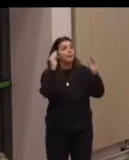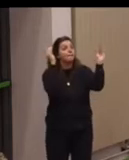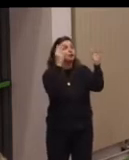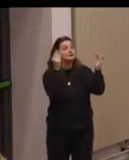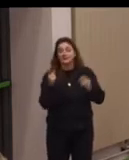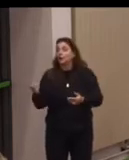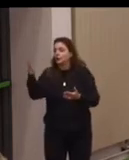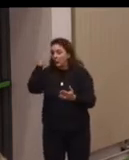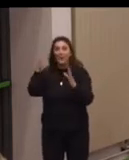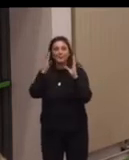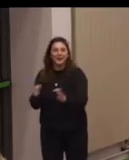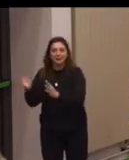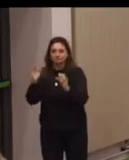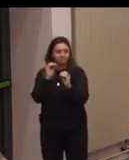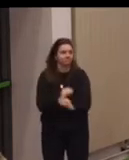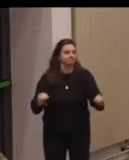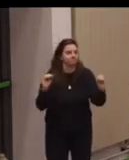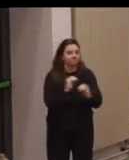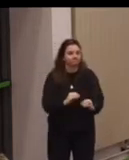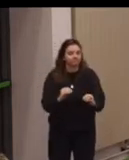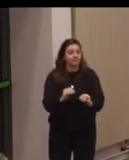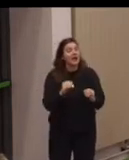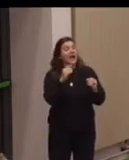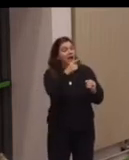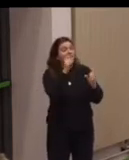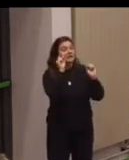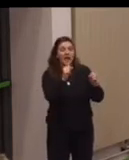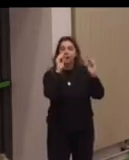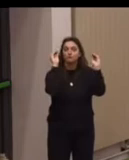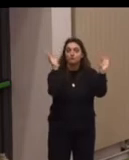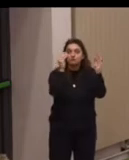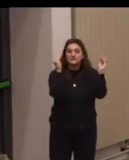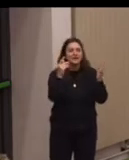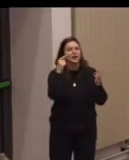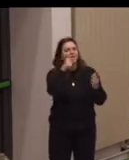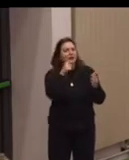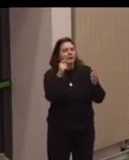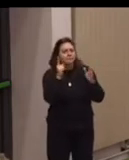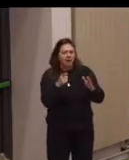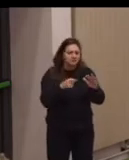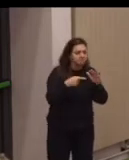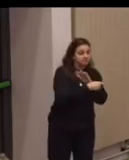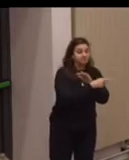in institutions. Information about the emergency more broadly is often not something that children